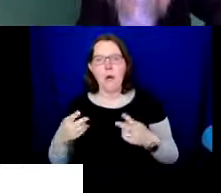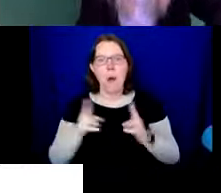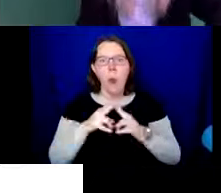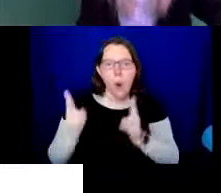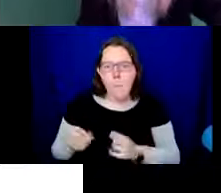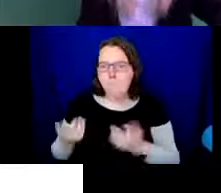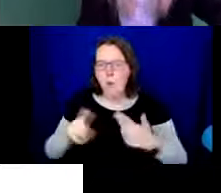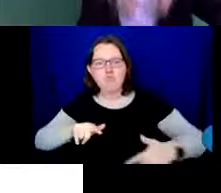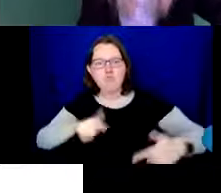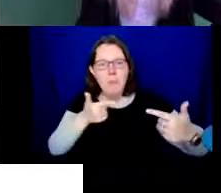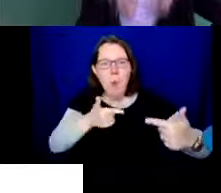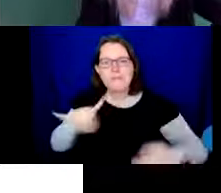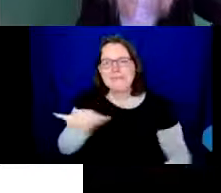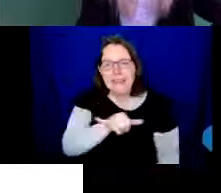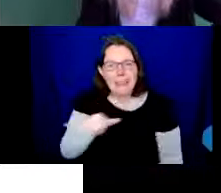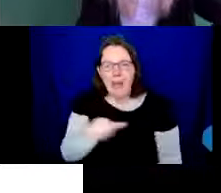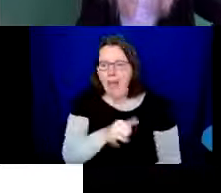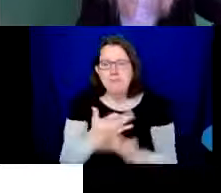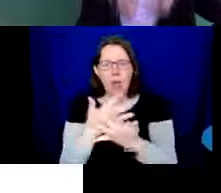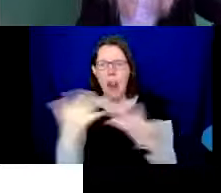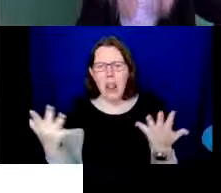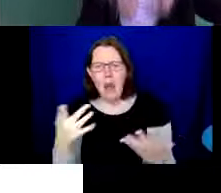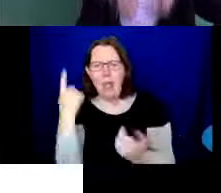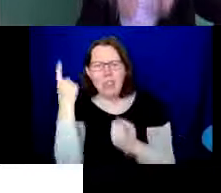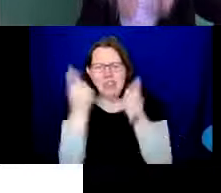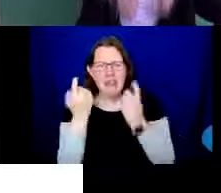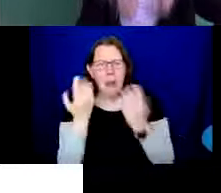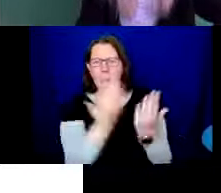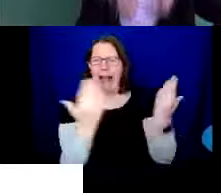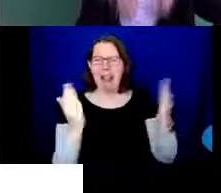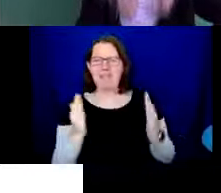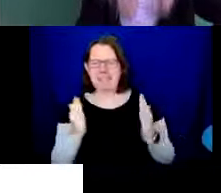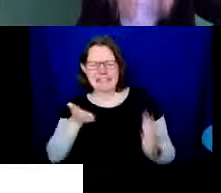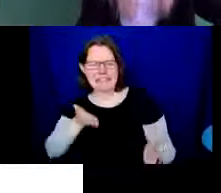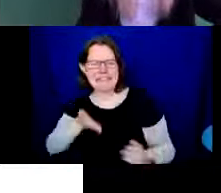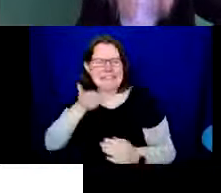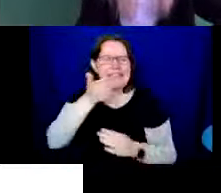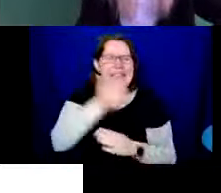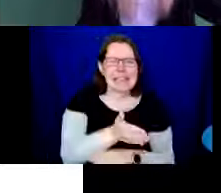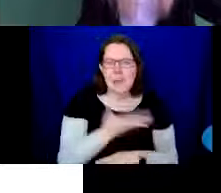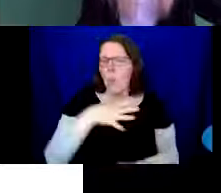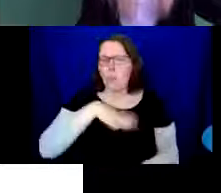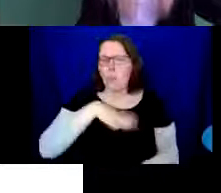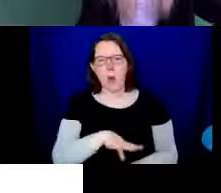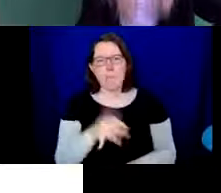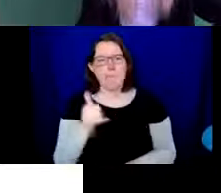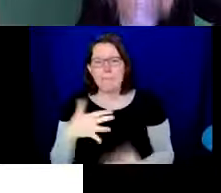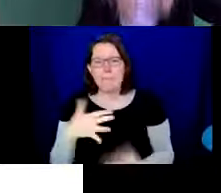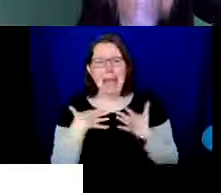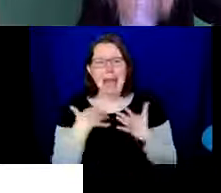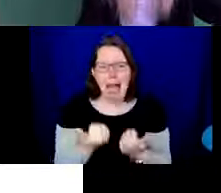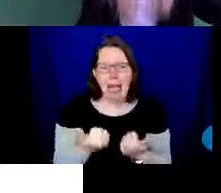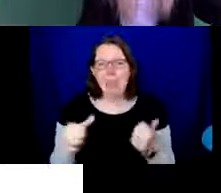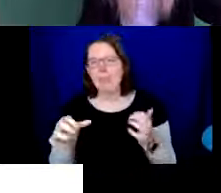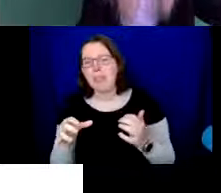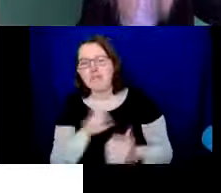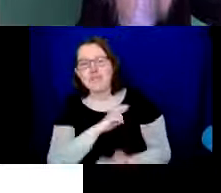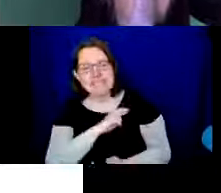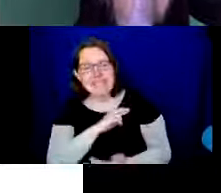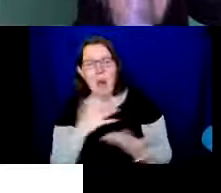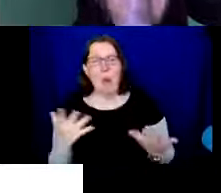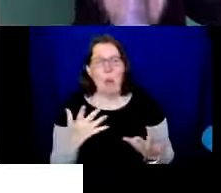in a gallery for there'll be health reasons there'll be um just anxiety about doing that